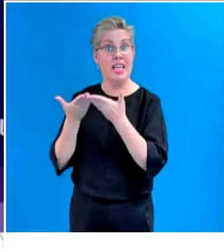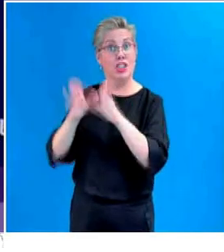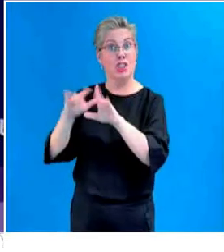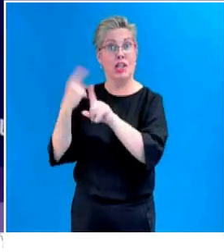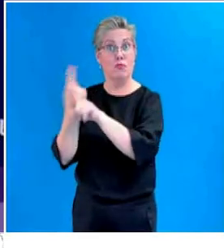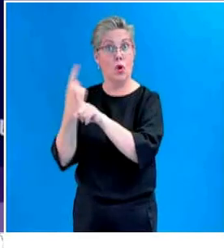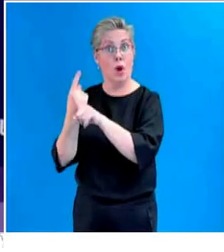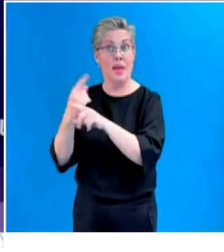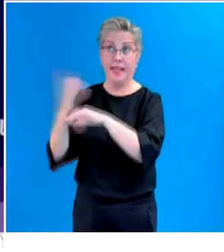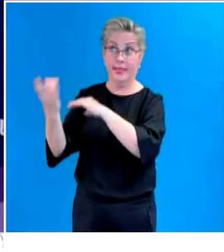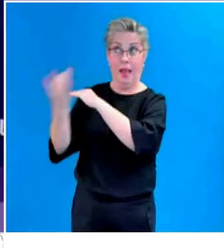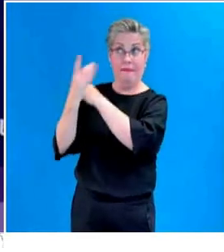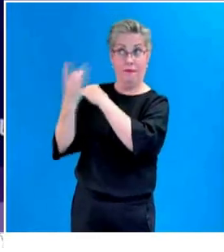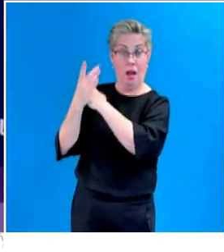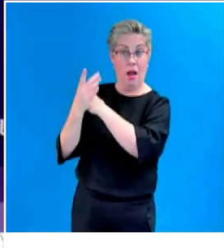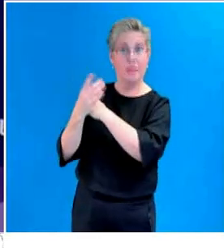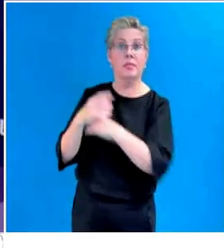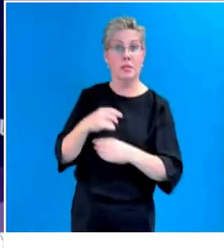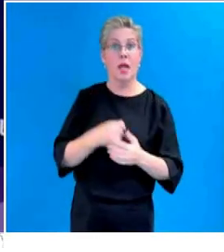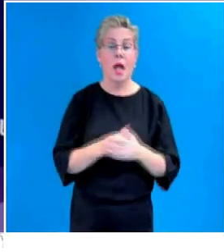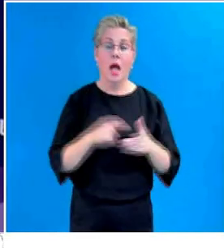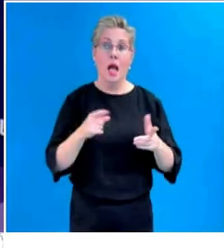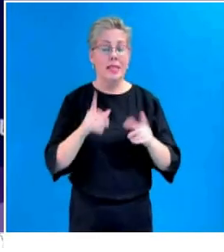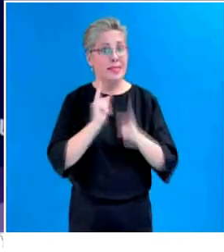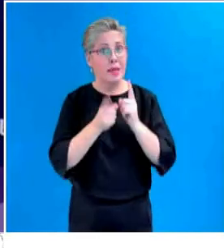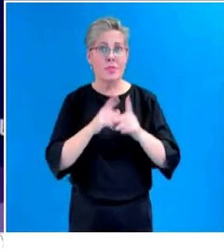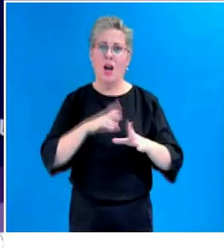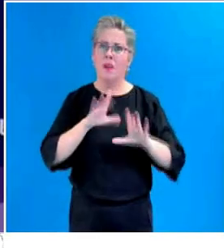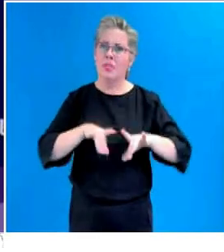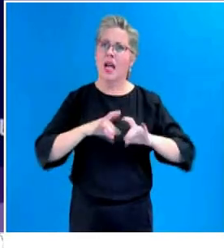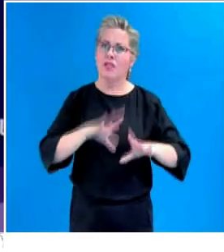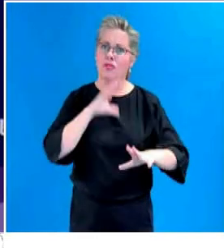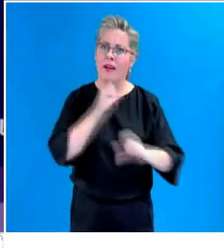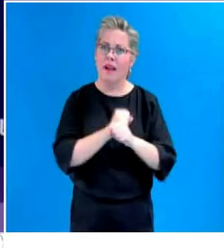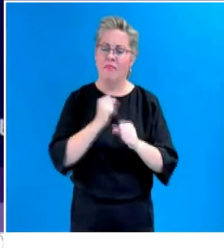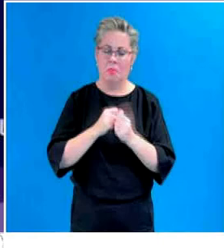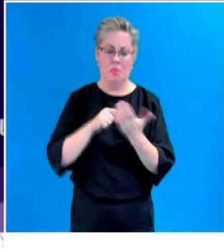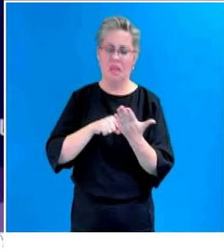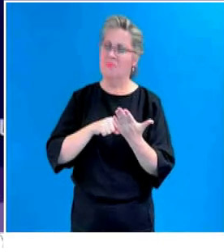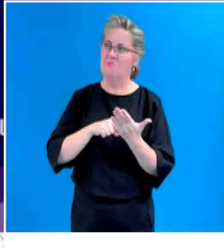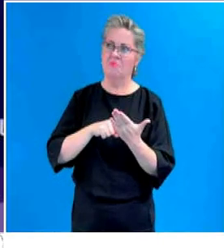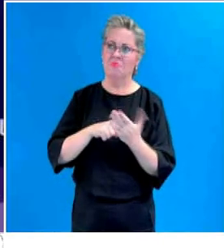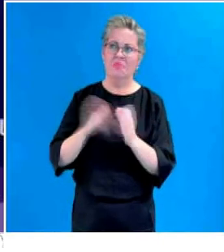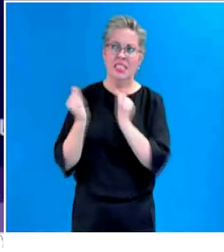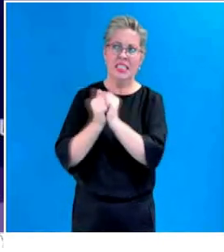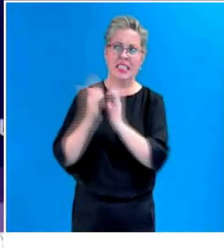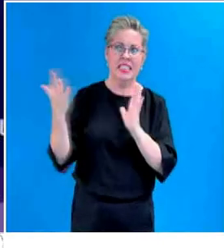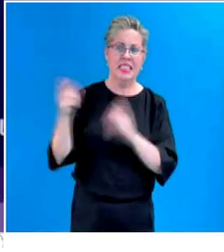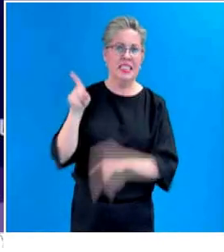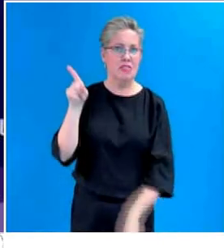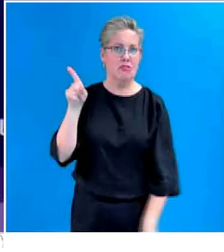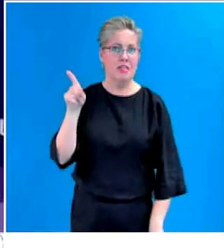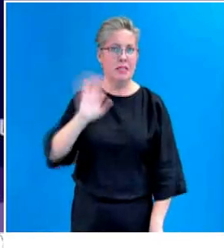not necessarily adopt the views of the committee through its general comments.